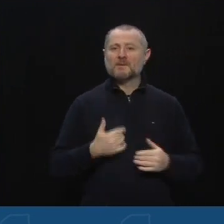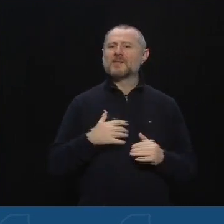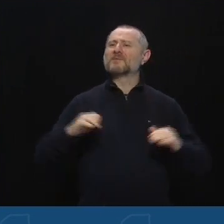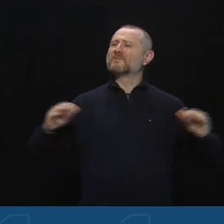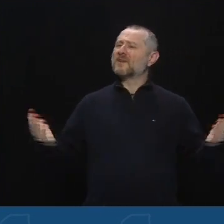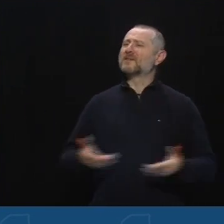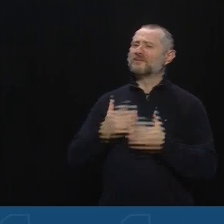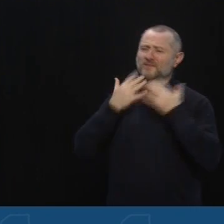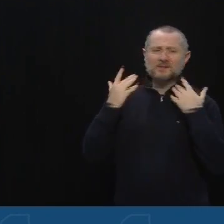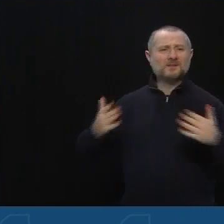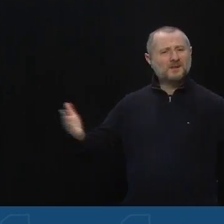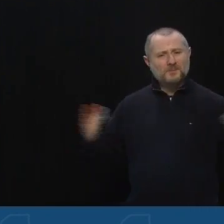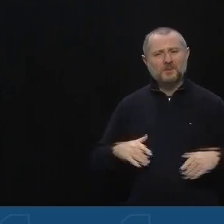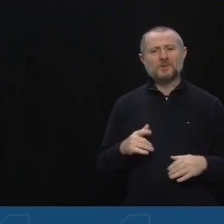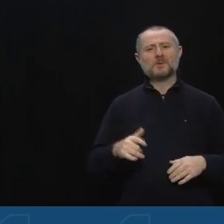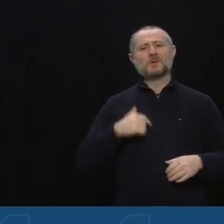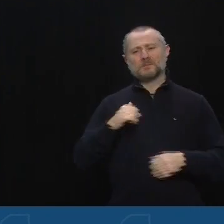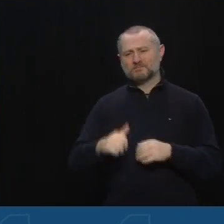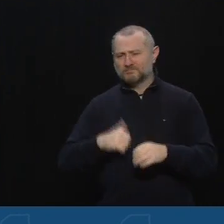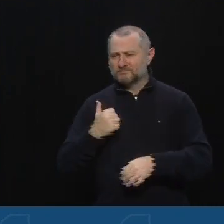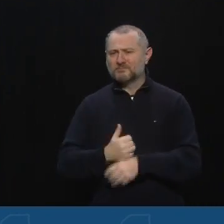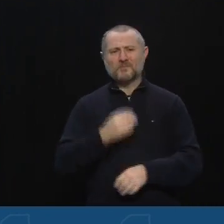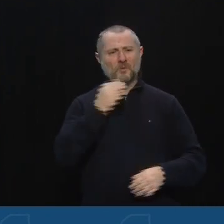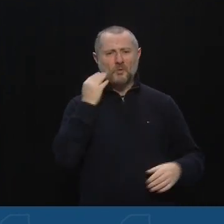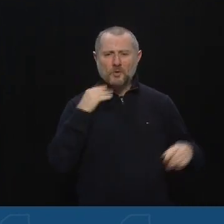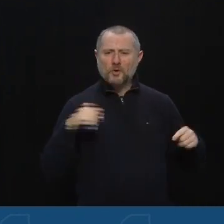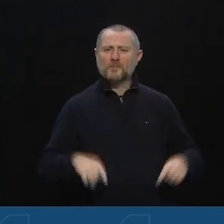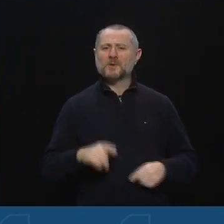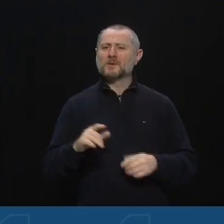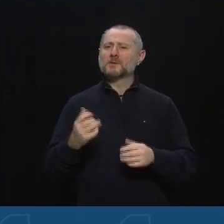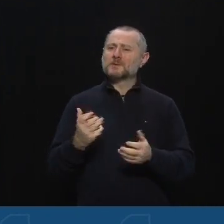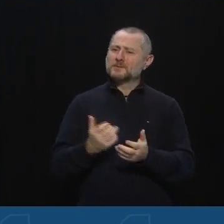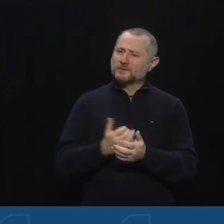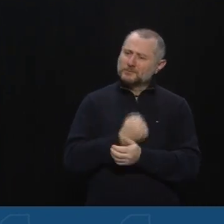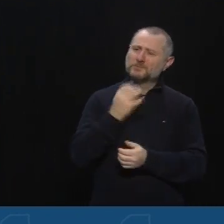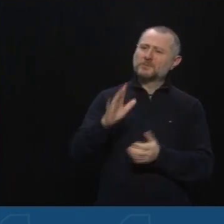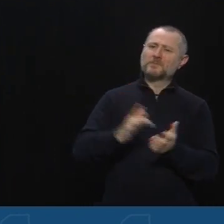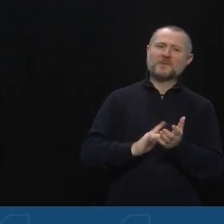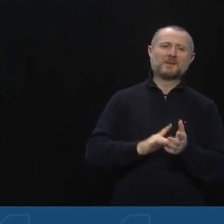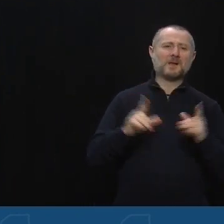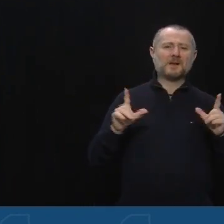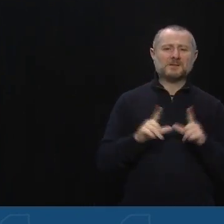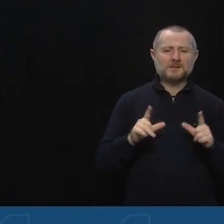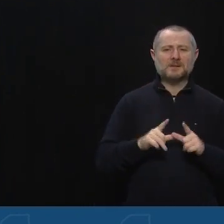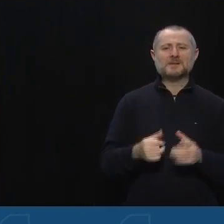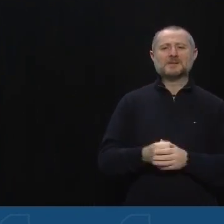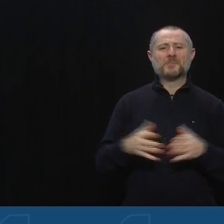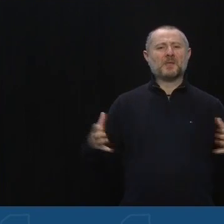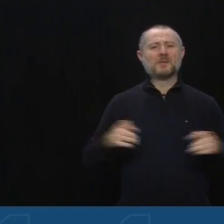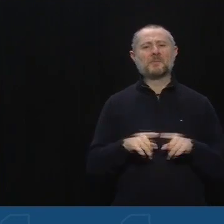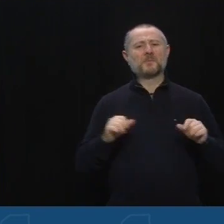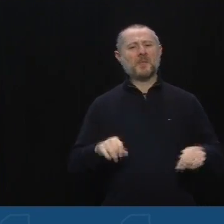BUT THERE IS MANY BUREAUCRATIC BARRIERS FOR THAT SO WE'RE GOING COME HERE AND USE THEIR EXISTING